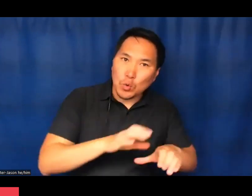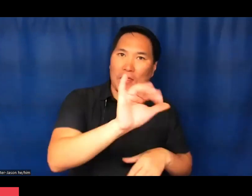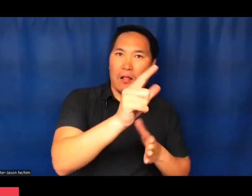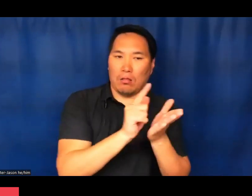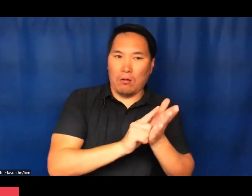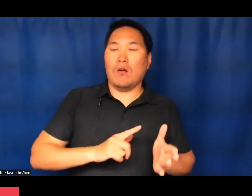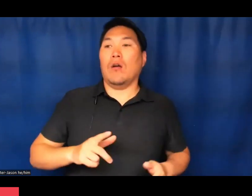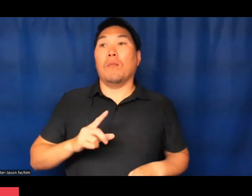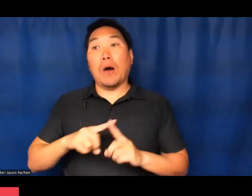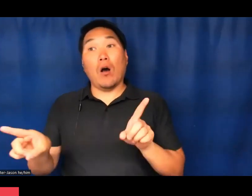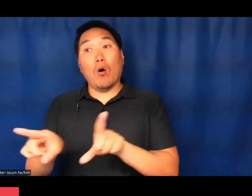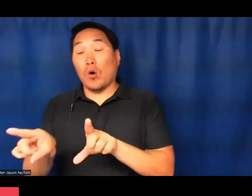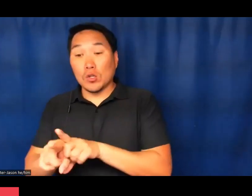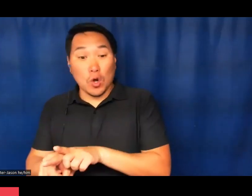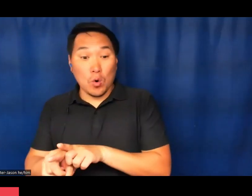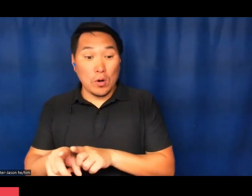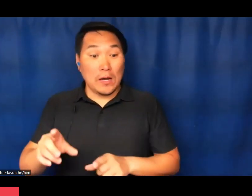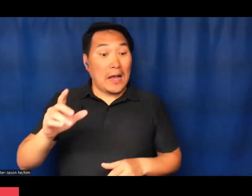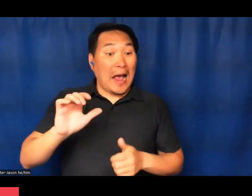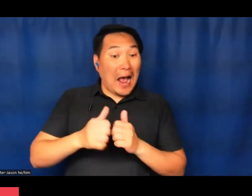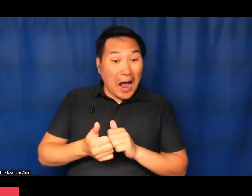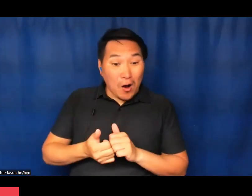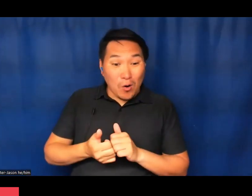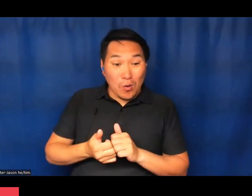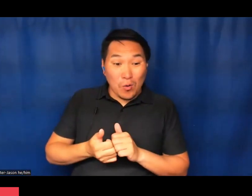procedure act and how differential the Court is going to be to this administration versus